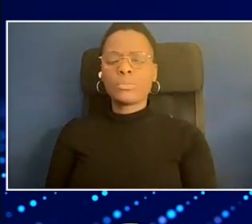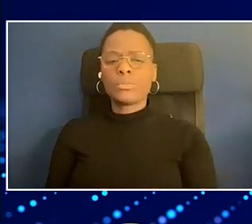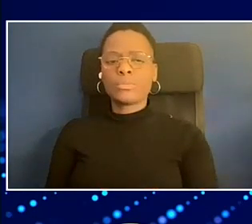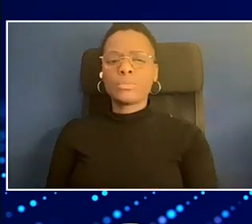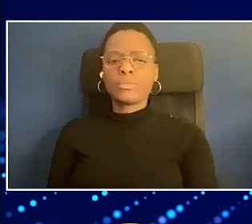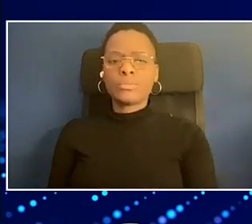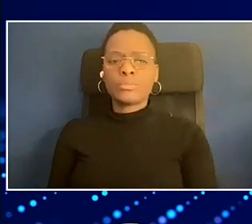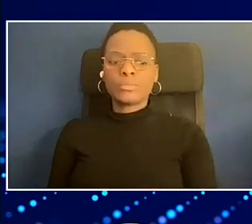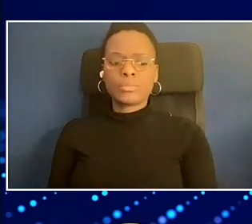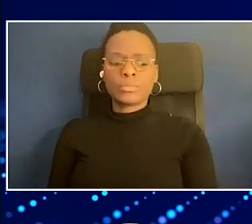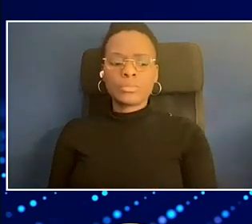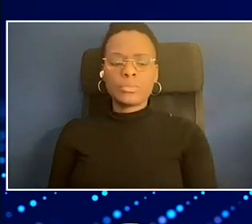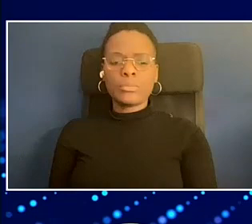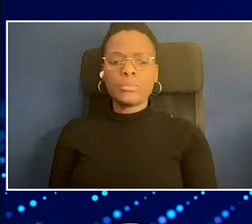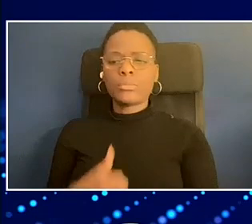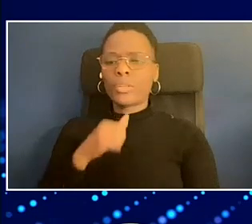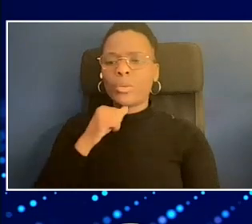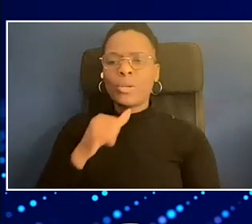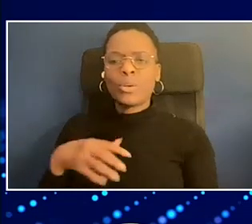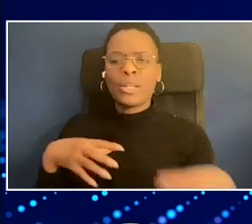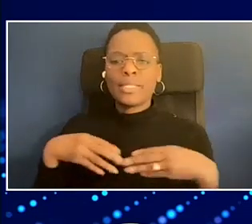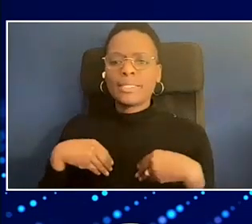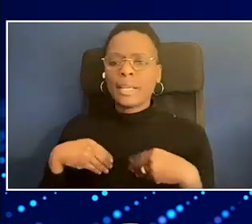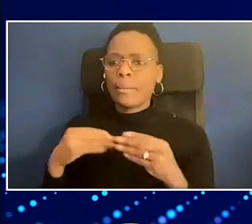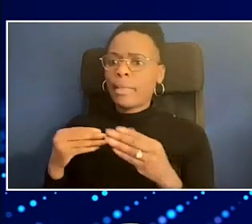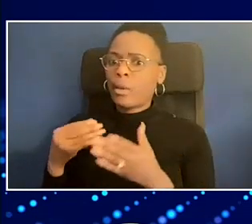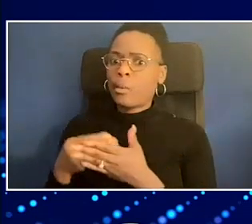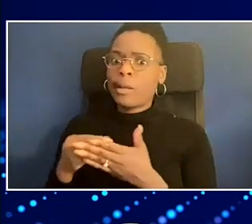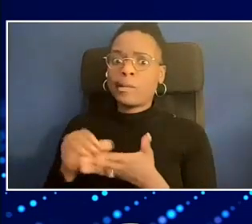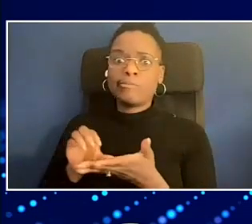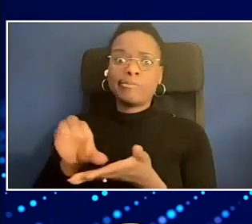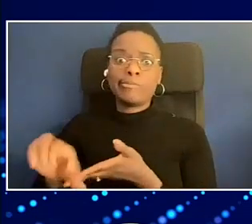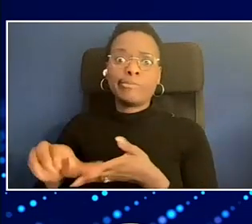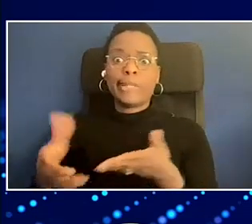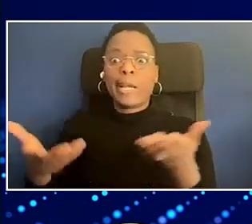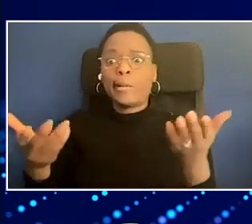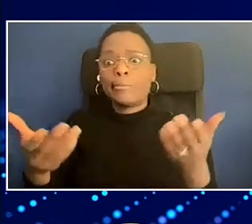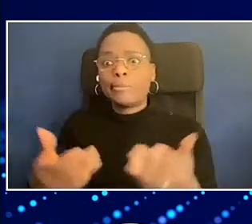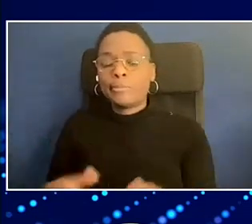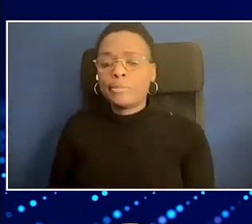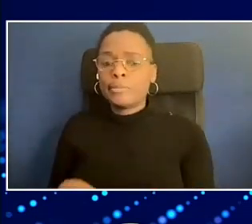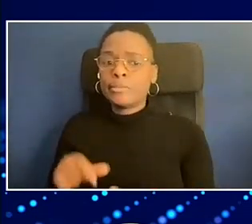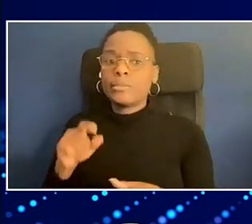that, well, you know, you put this money down here. You know, you should be aware of the fact if you don't spend it, you